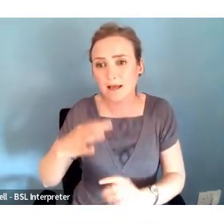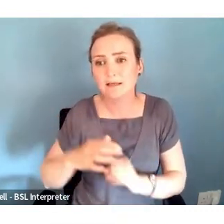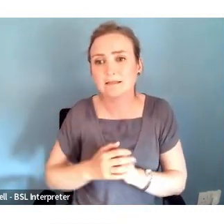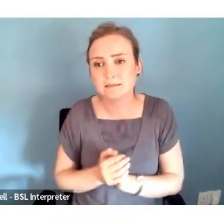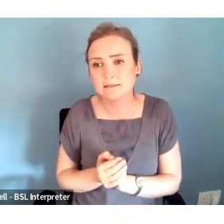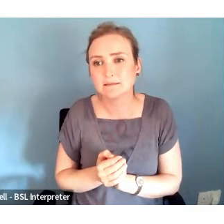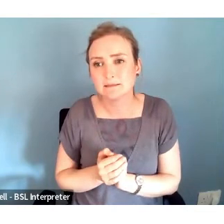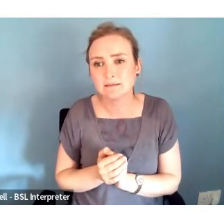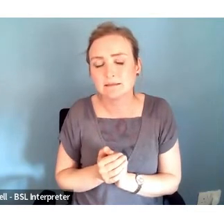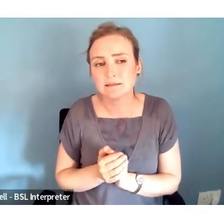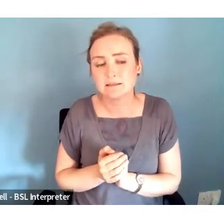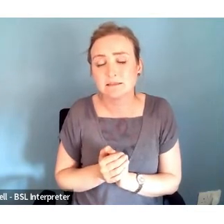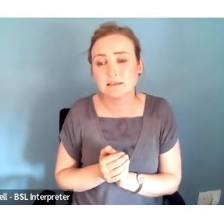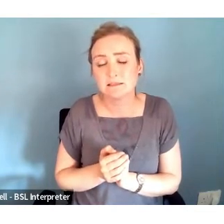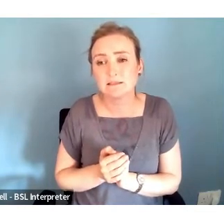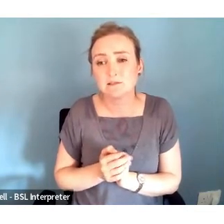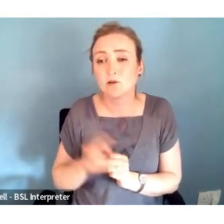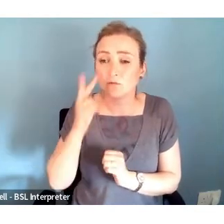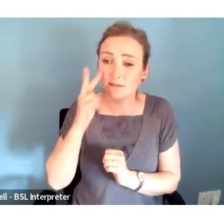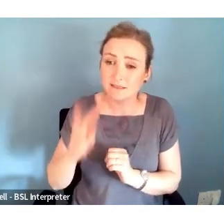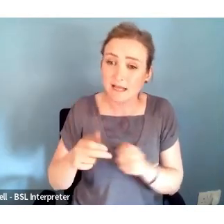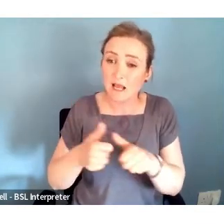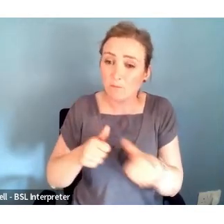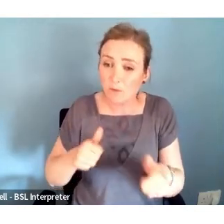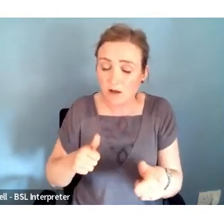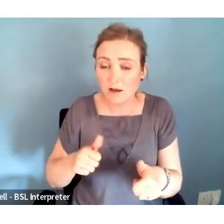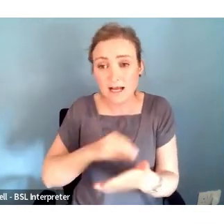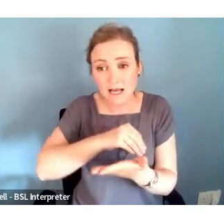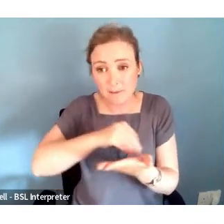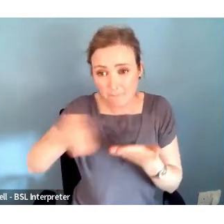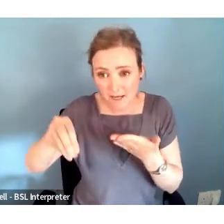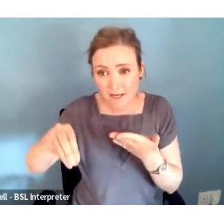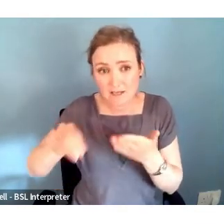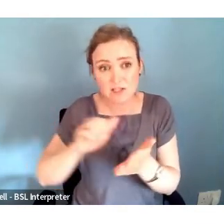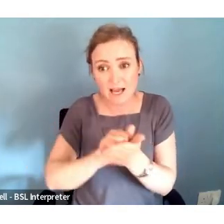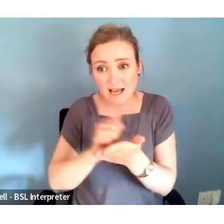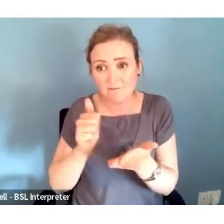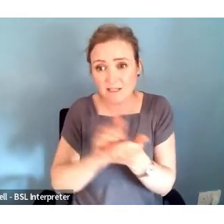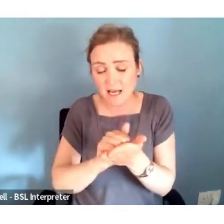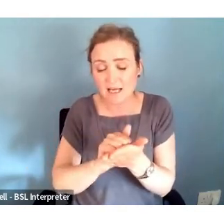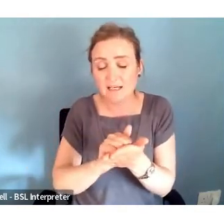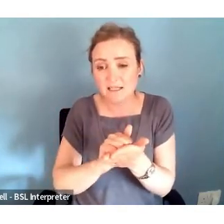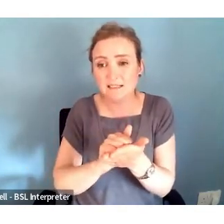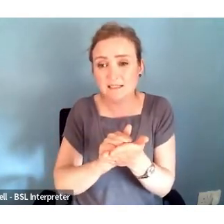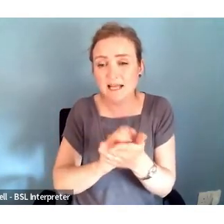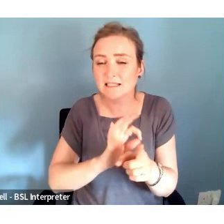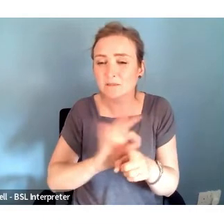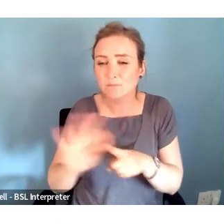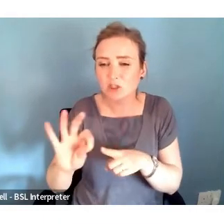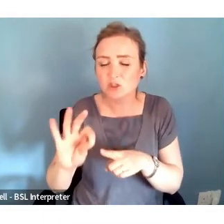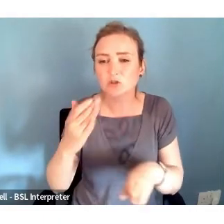paid to advertise their jobs on a job board that's just for people like me, just for disabled people then it